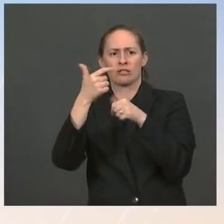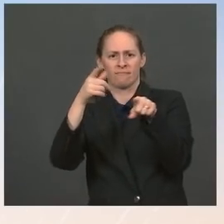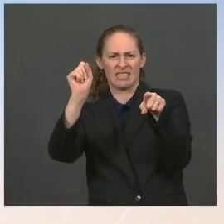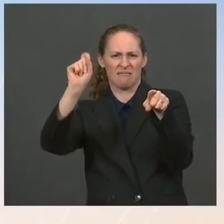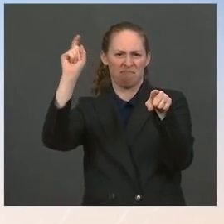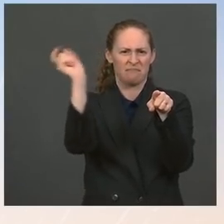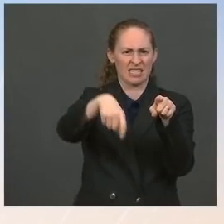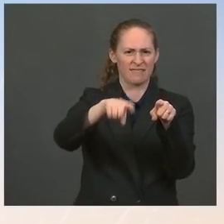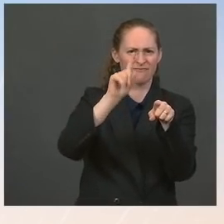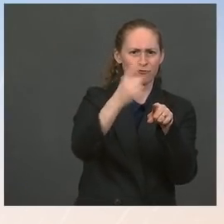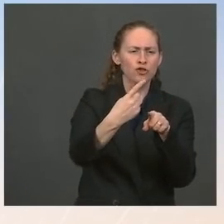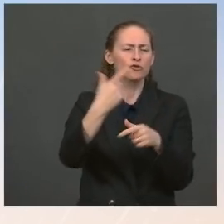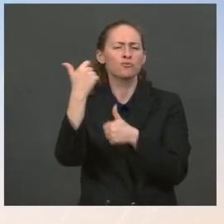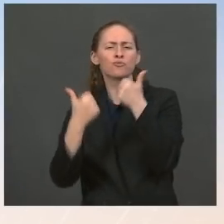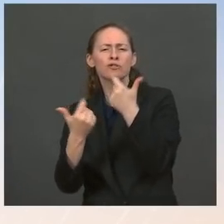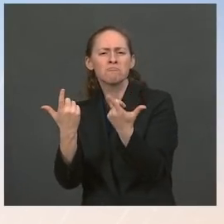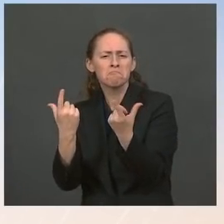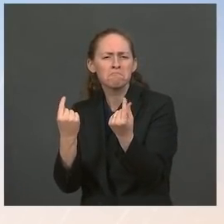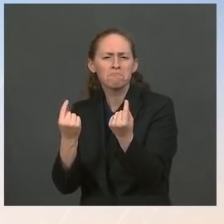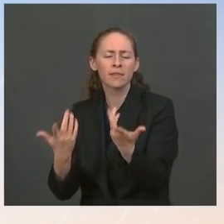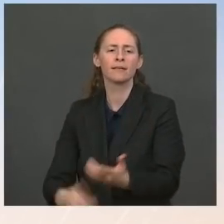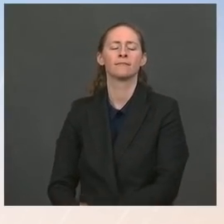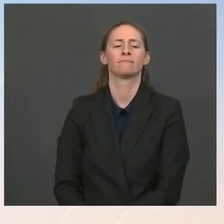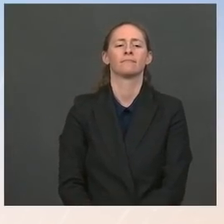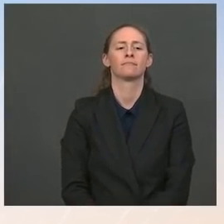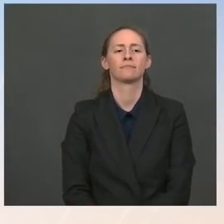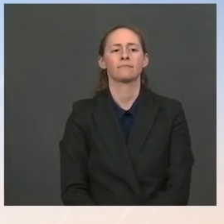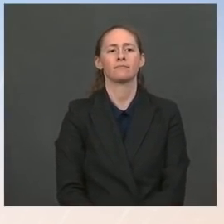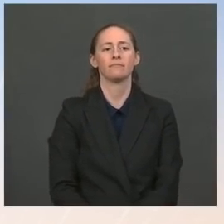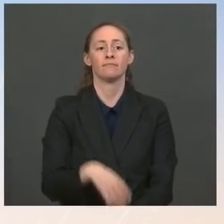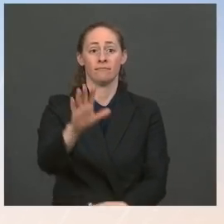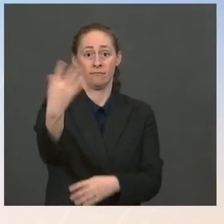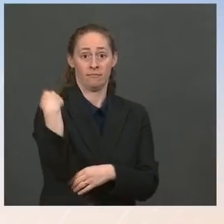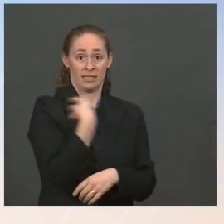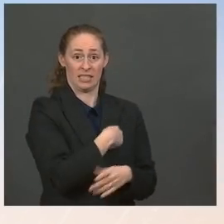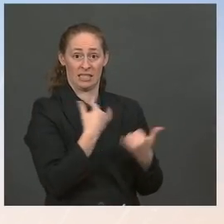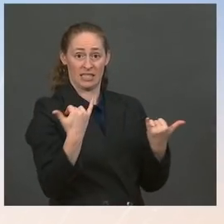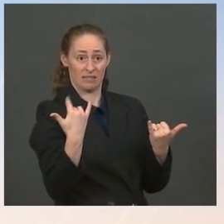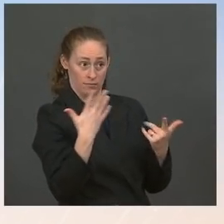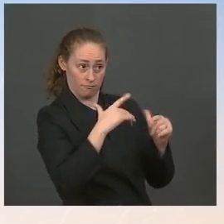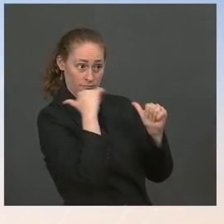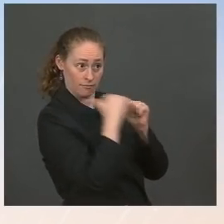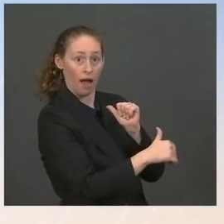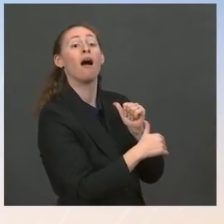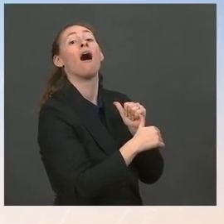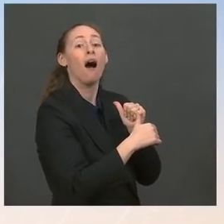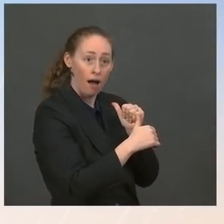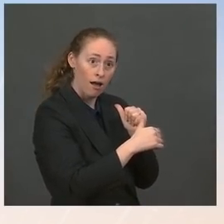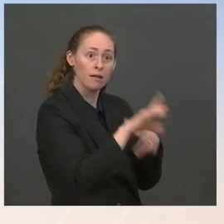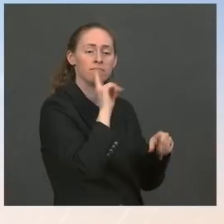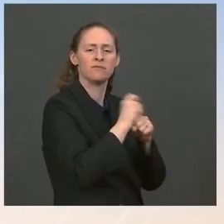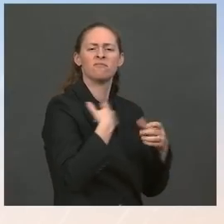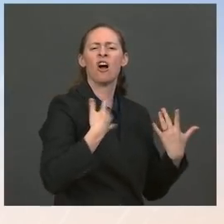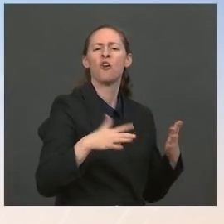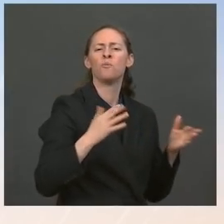So, our department has been gearing up, hoping that this bill would pass. And now that it has, we've taken it to the next level. I would break it into two parts.